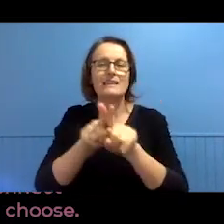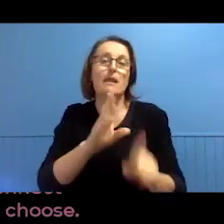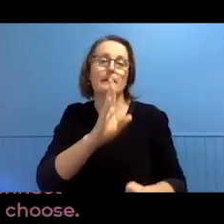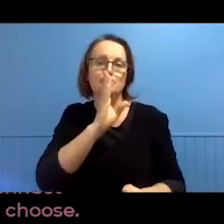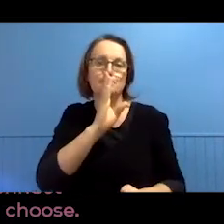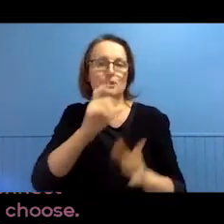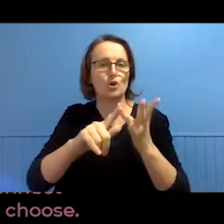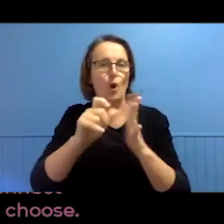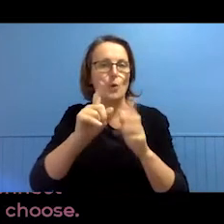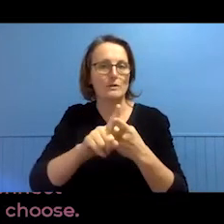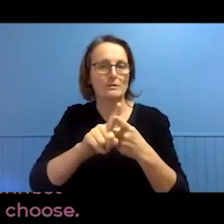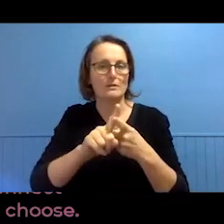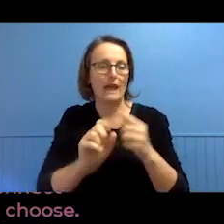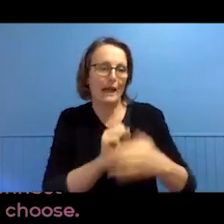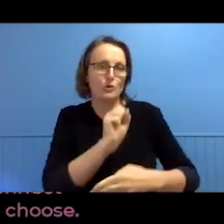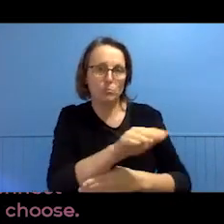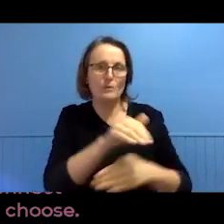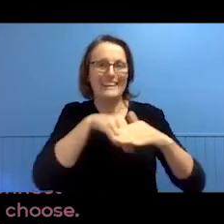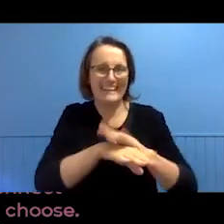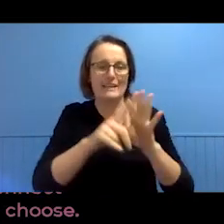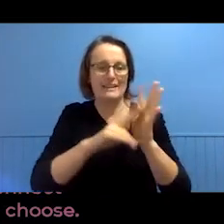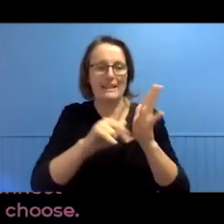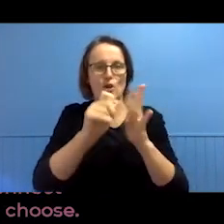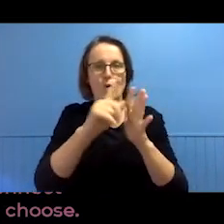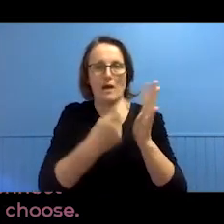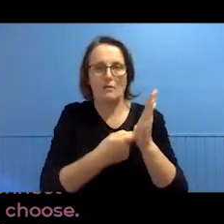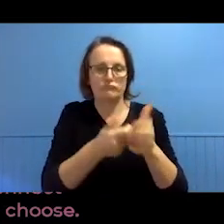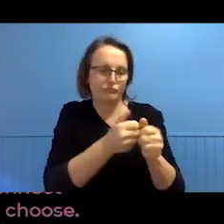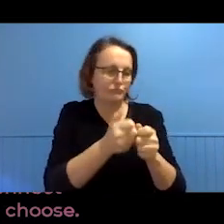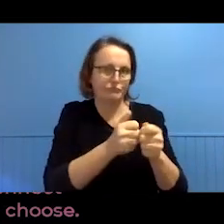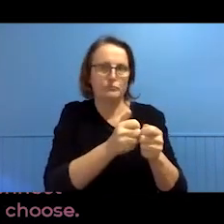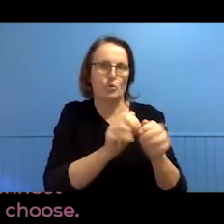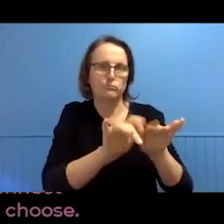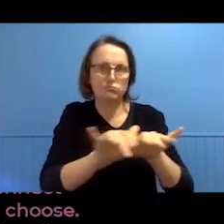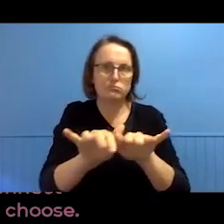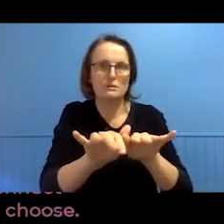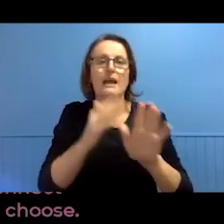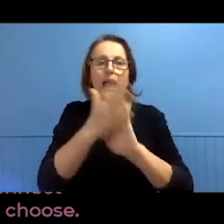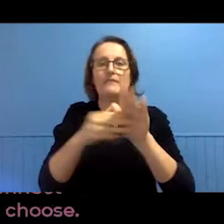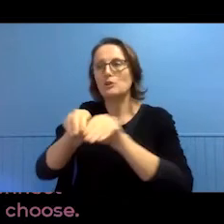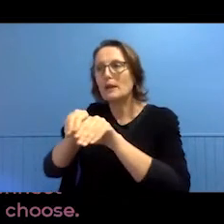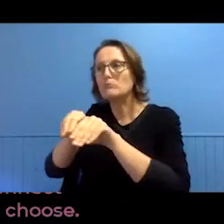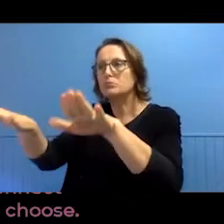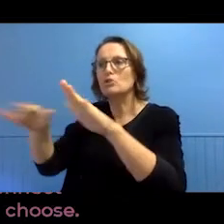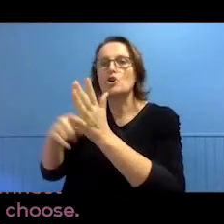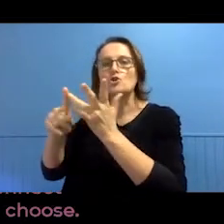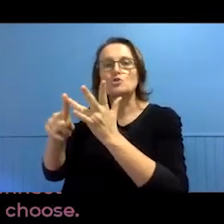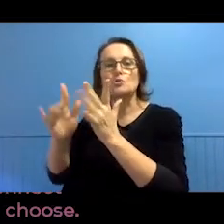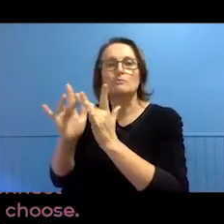into your encoder and what this does is allow you to stream to the web. So anyone with that code is able to stream to your channel whether